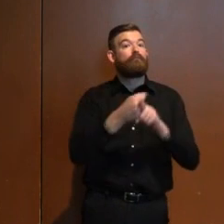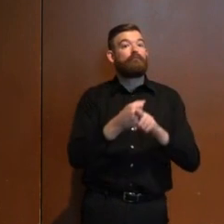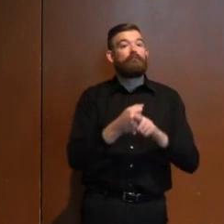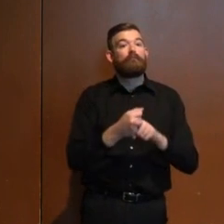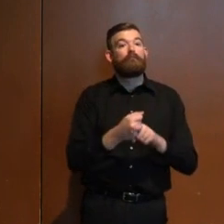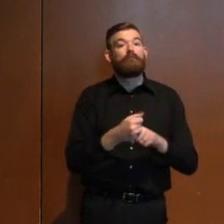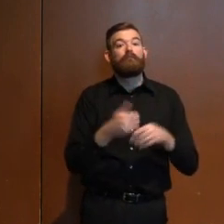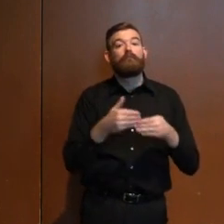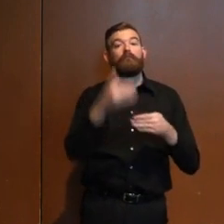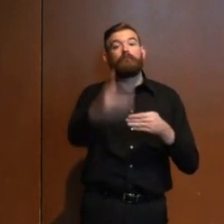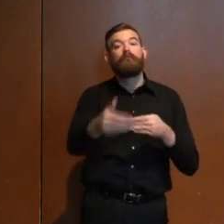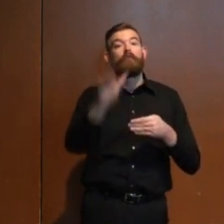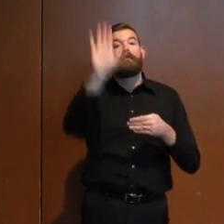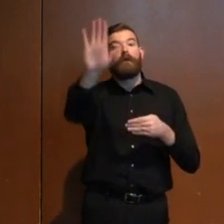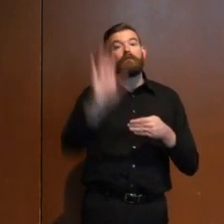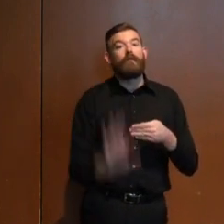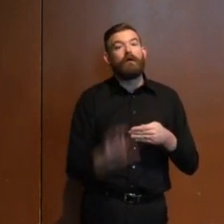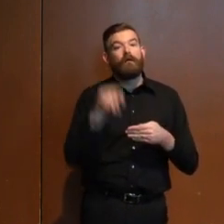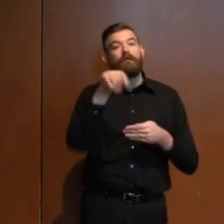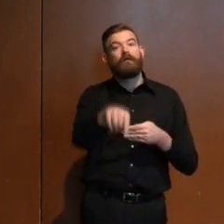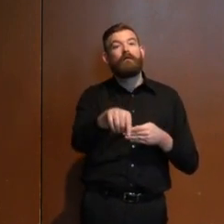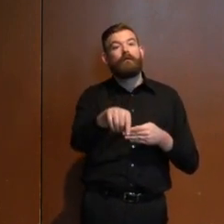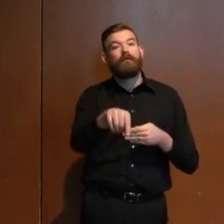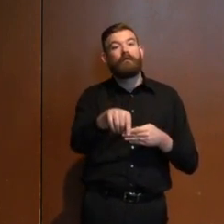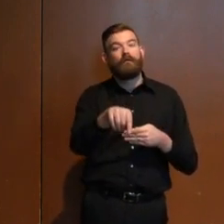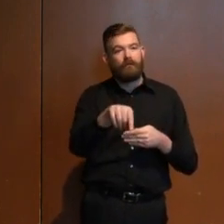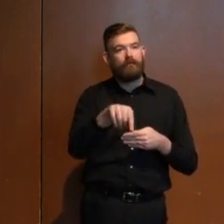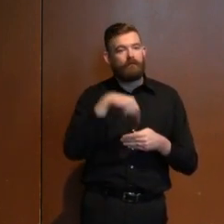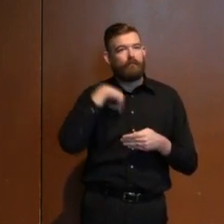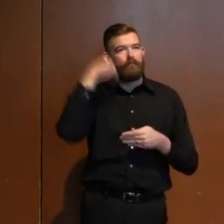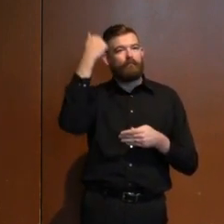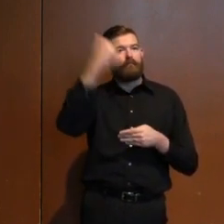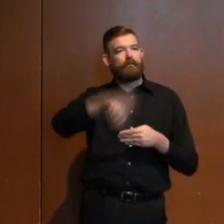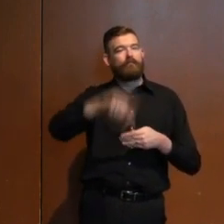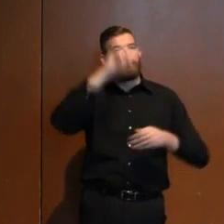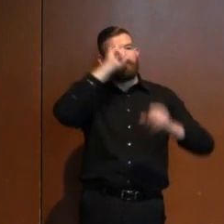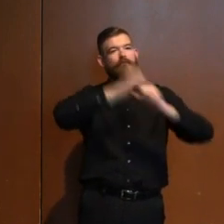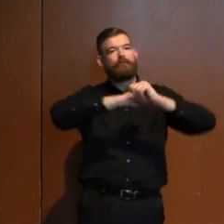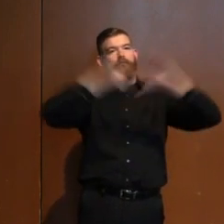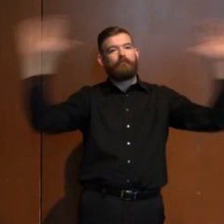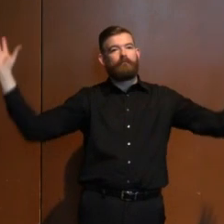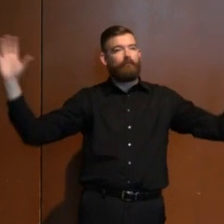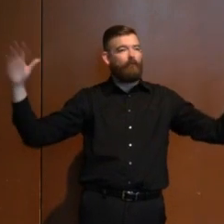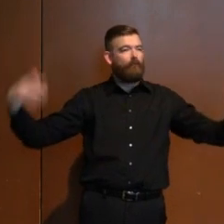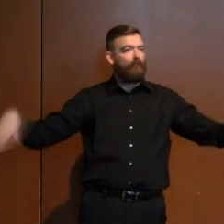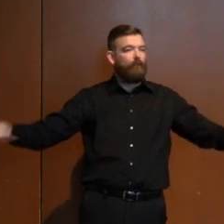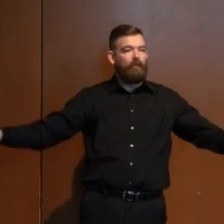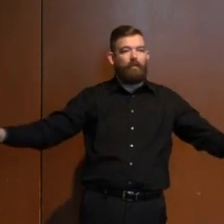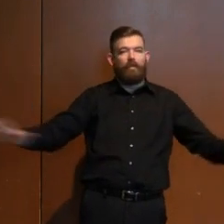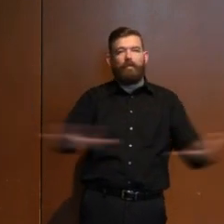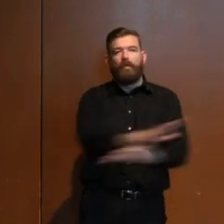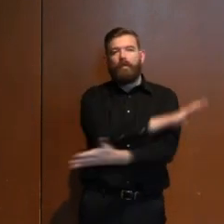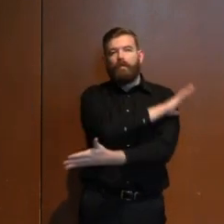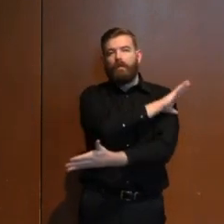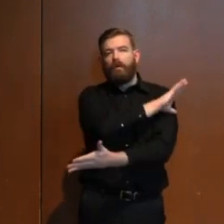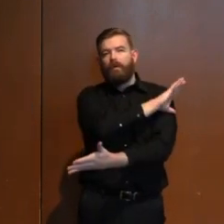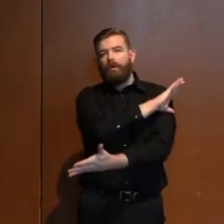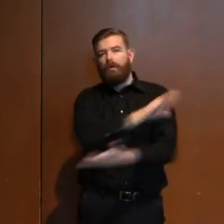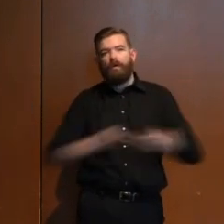DONE MILLIONS IN UPGRADES. PETE THE SUNDAY AFTER SANDY HAD HIT. AND EVERYBODY CAN HAVE THE